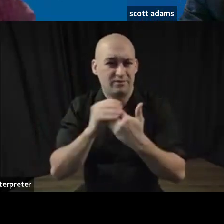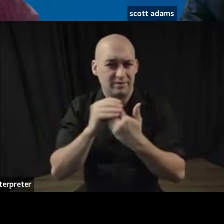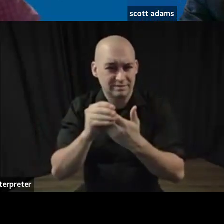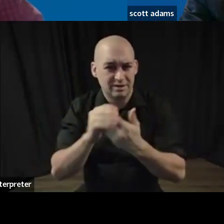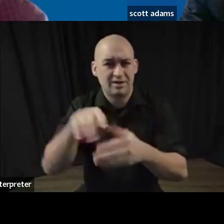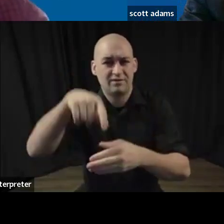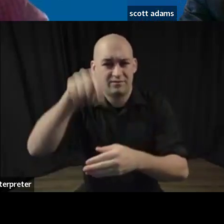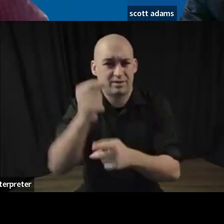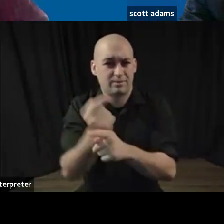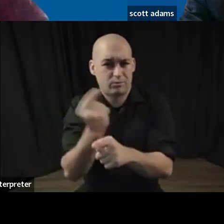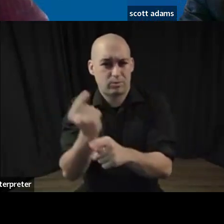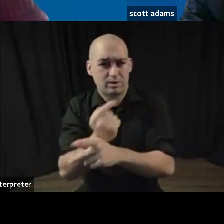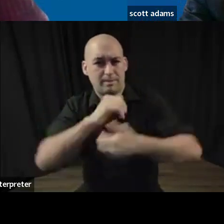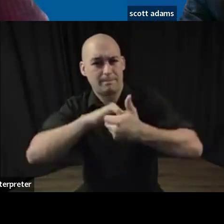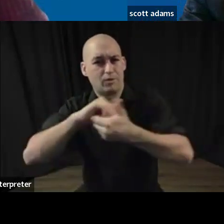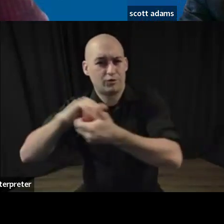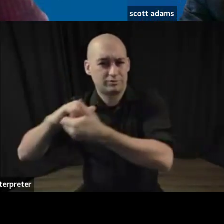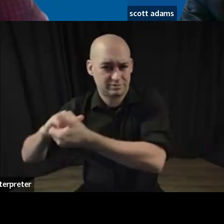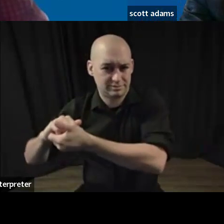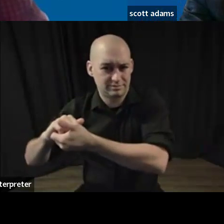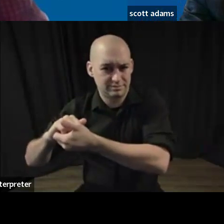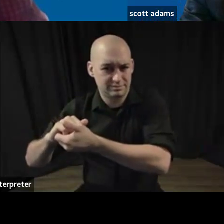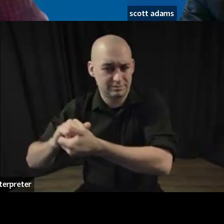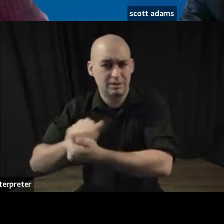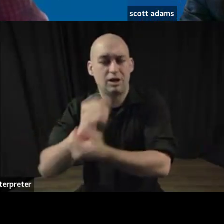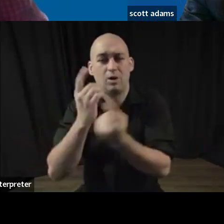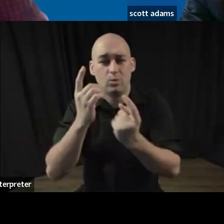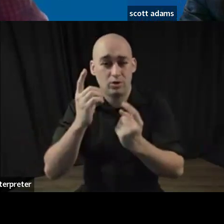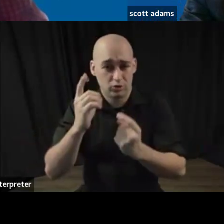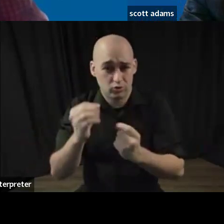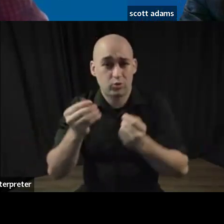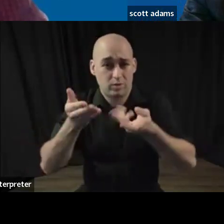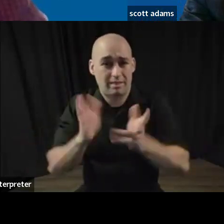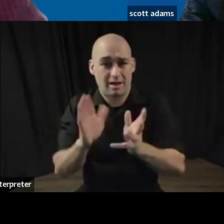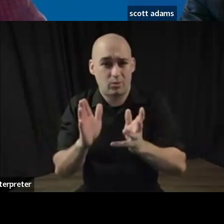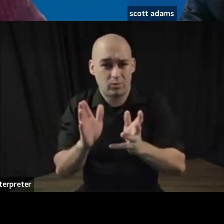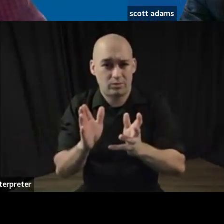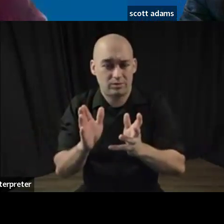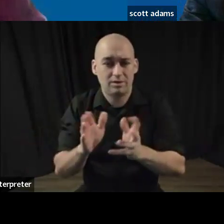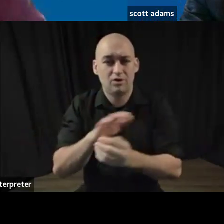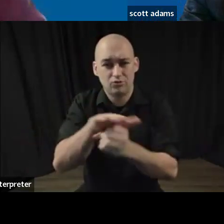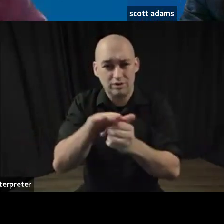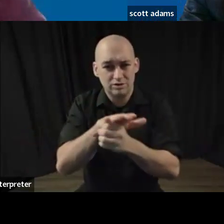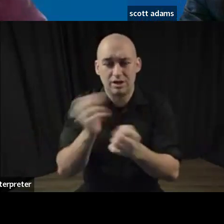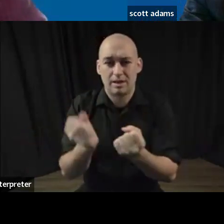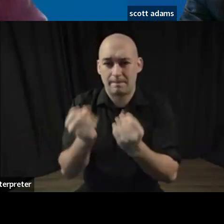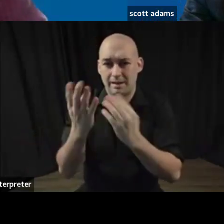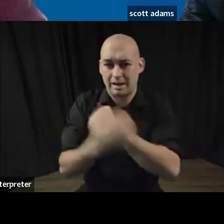you know, for their communities. We do allow for regional or multi-county applications